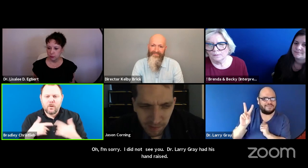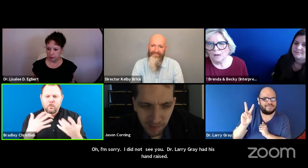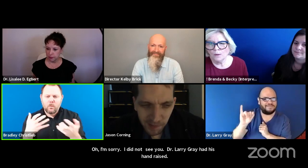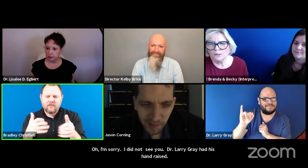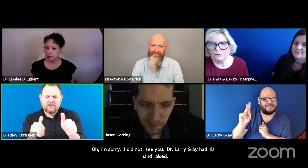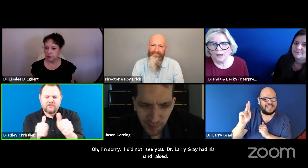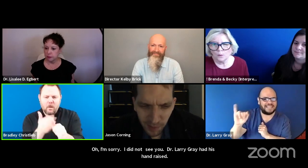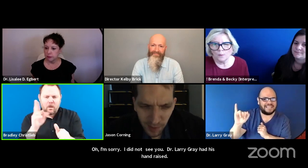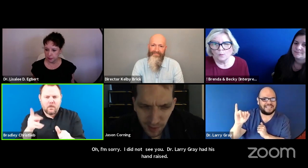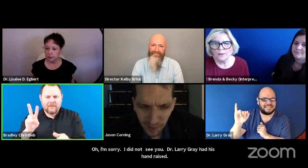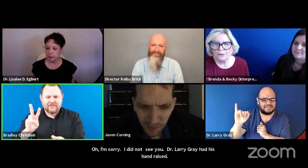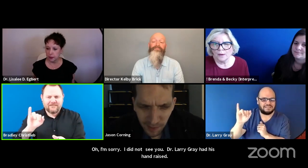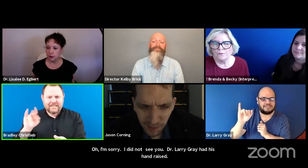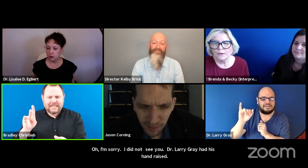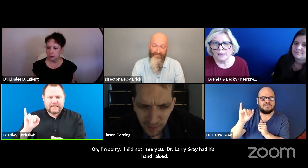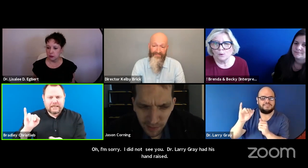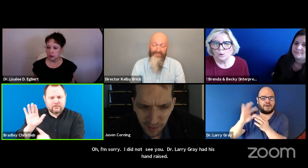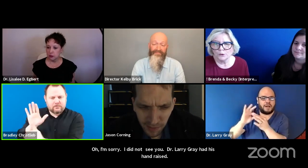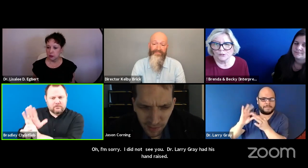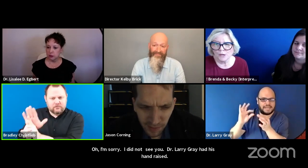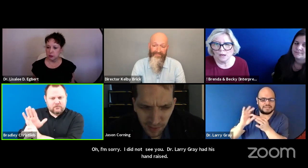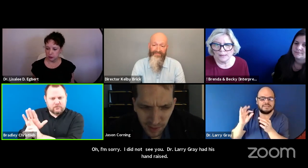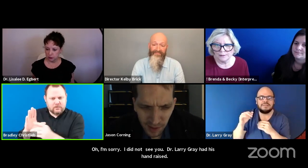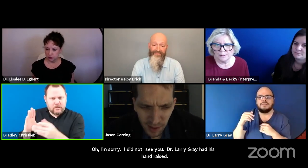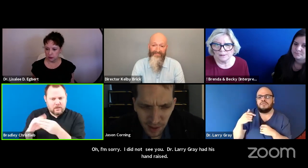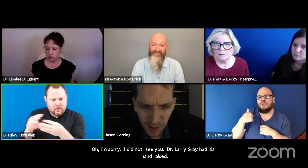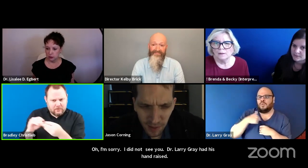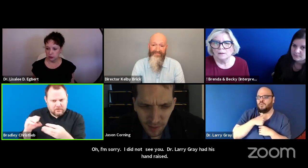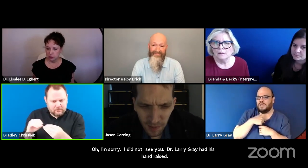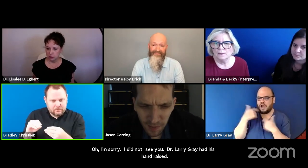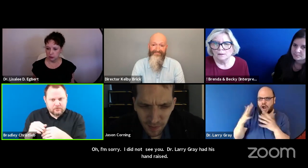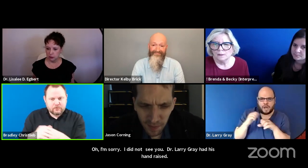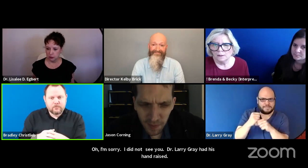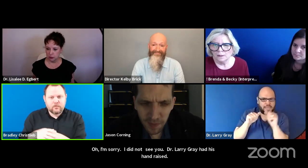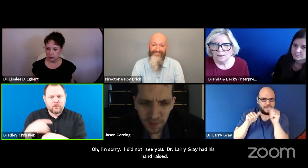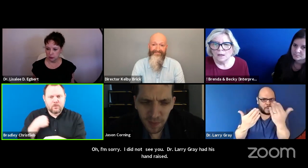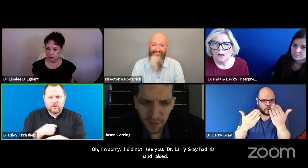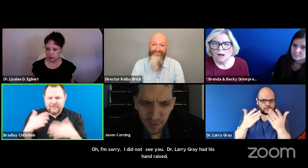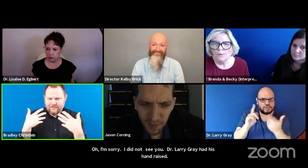I want to follow up with Vikki Porter's comments.